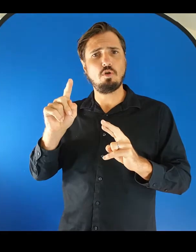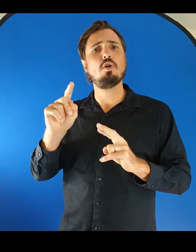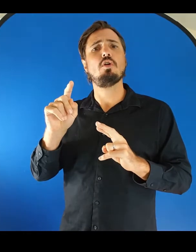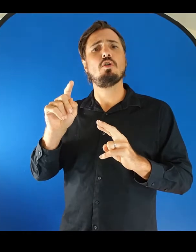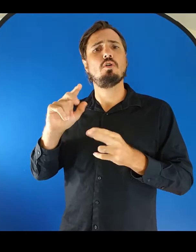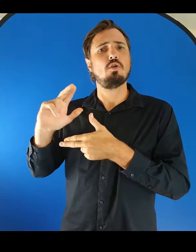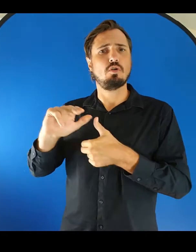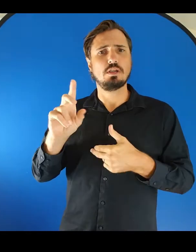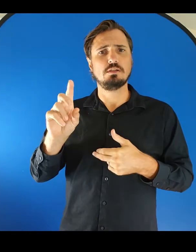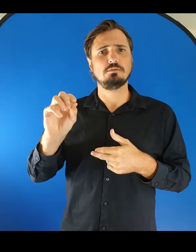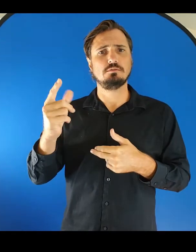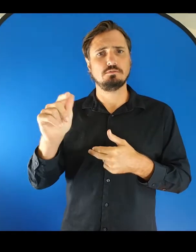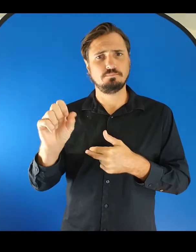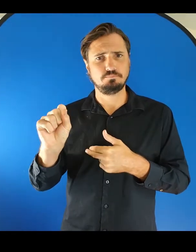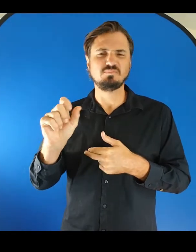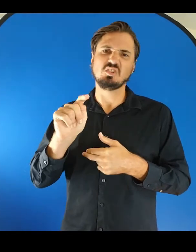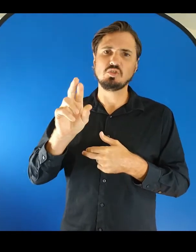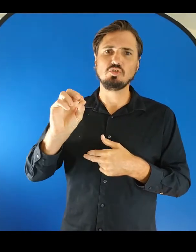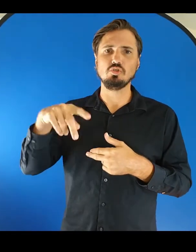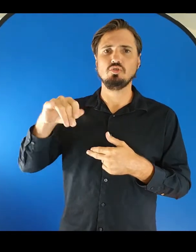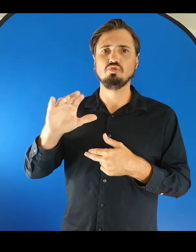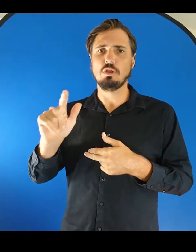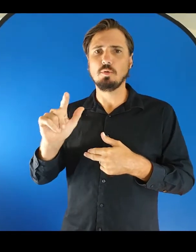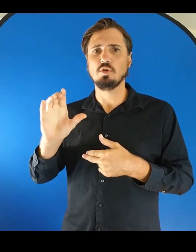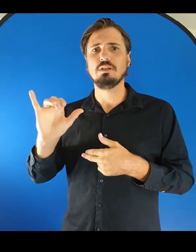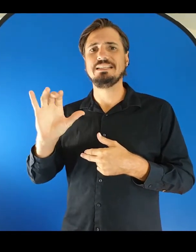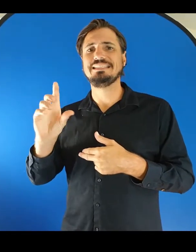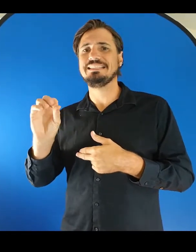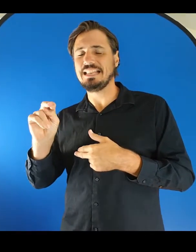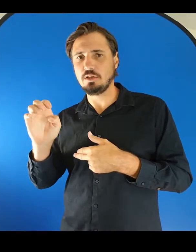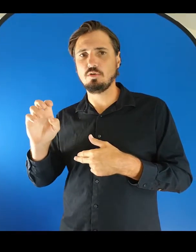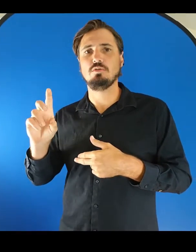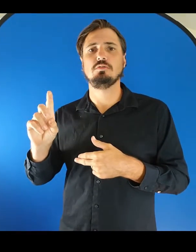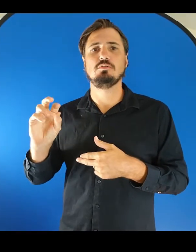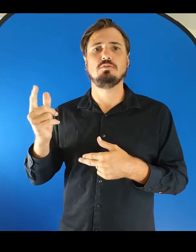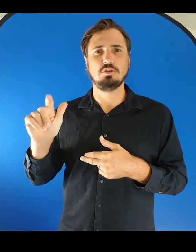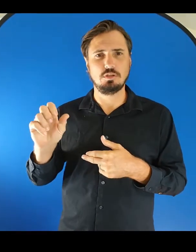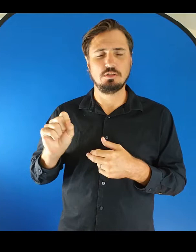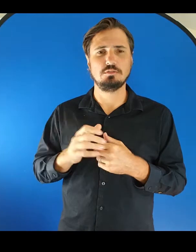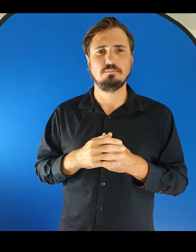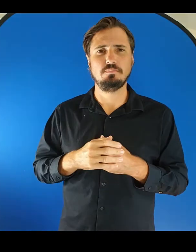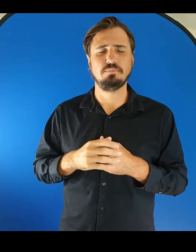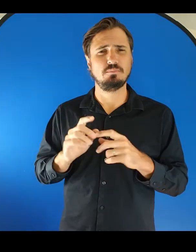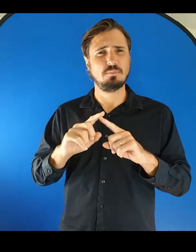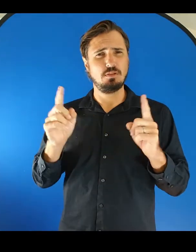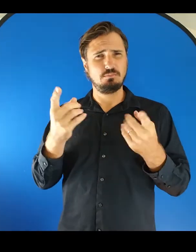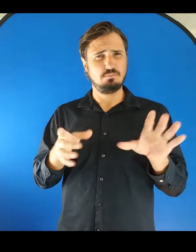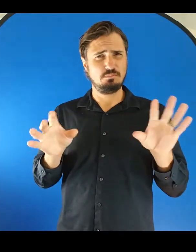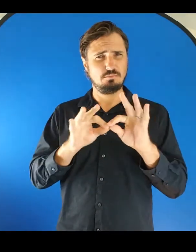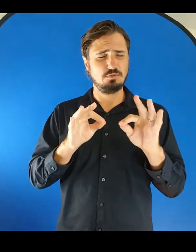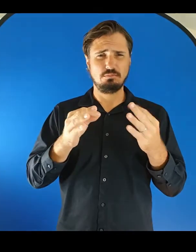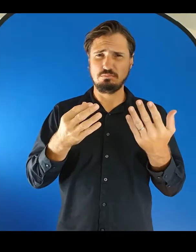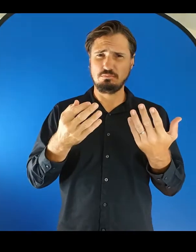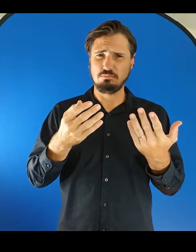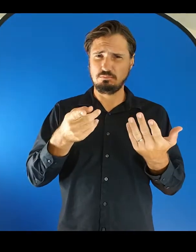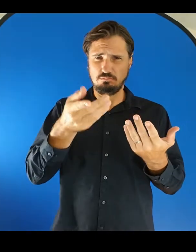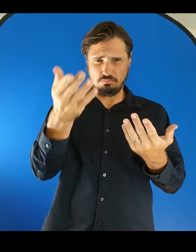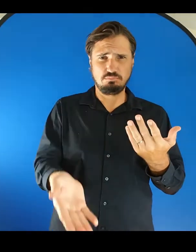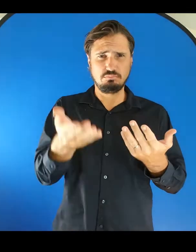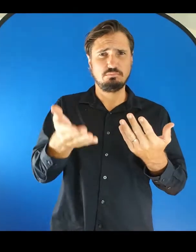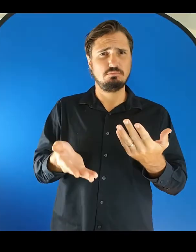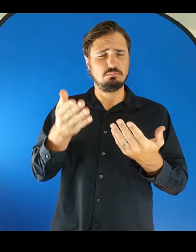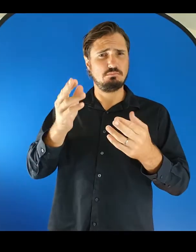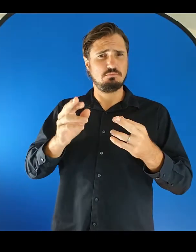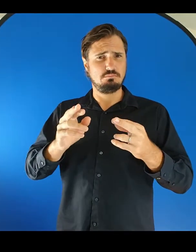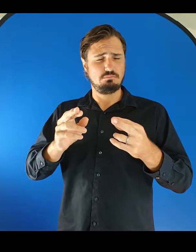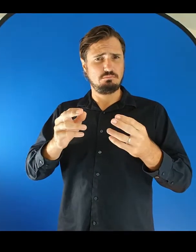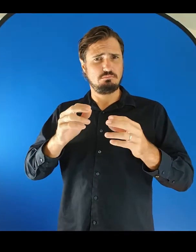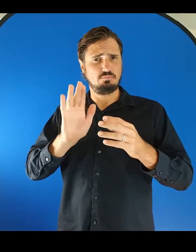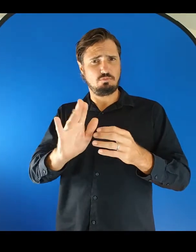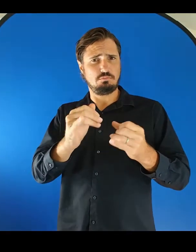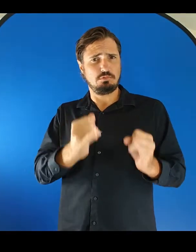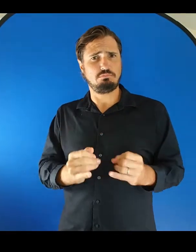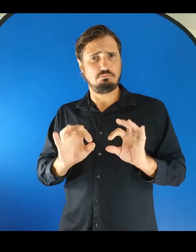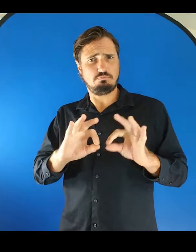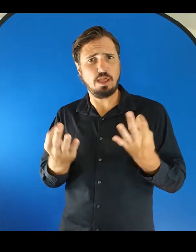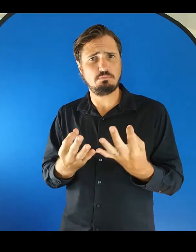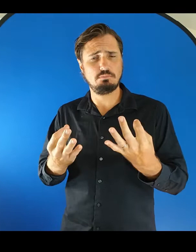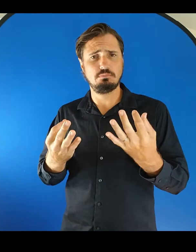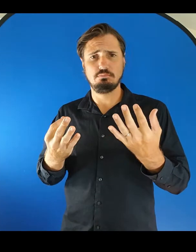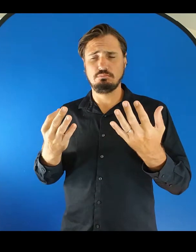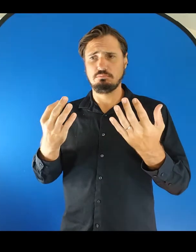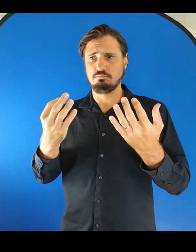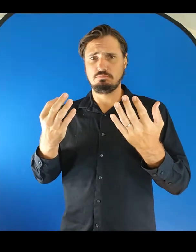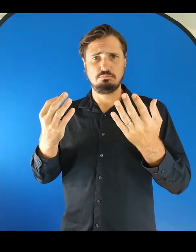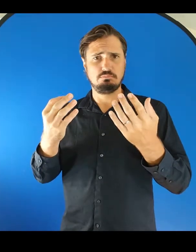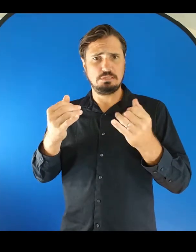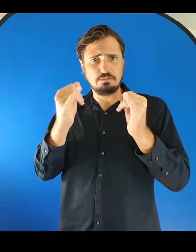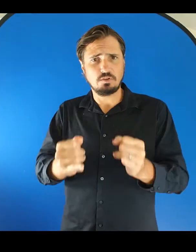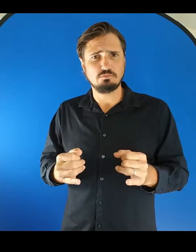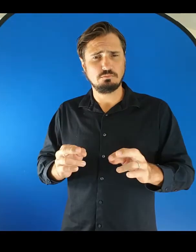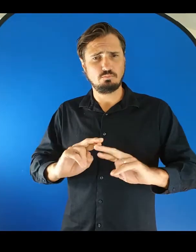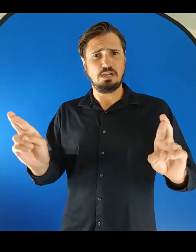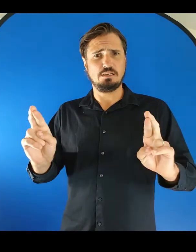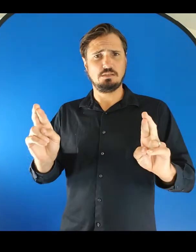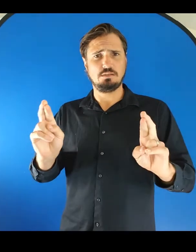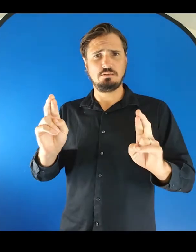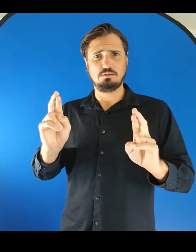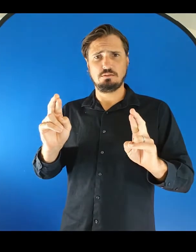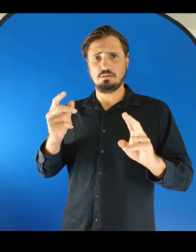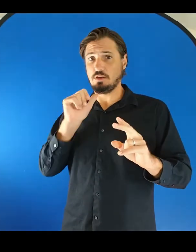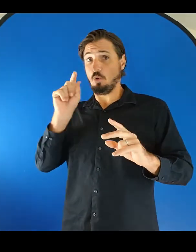That being said, preparedness and resiliency starts at the individual and family levels. All of you working together with all of us.